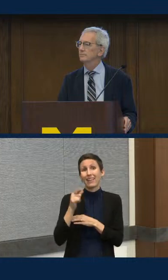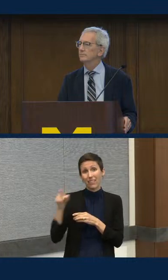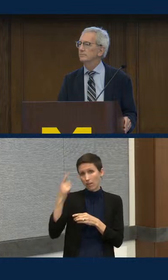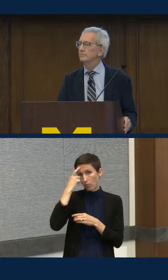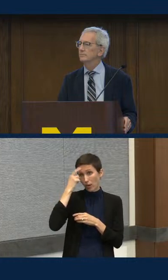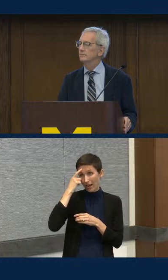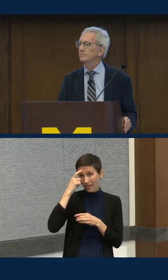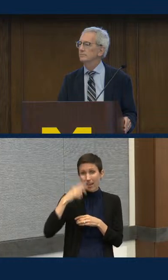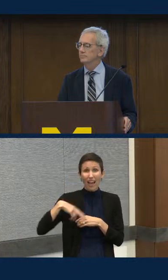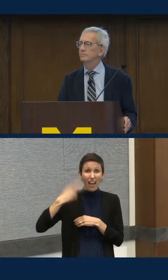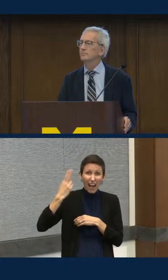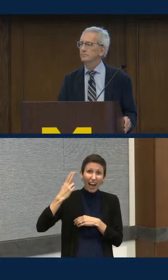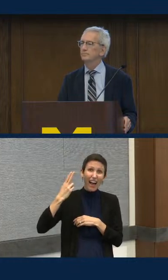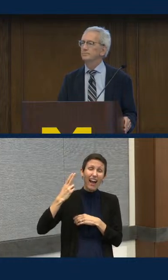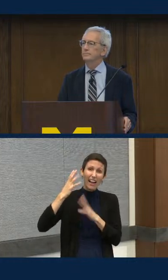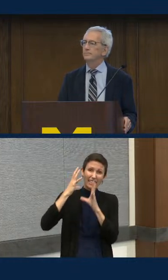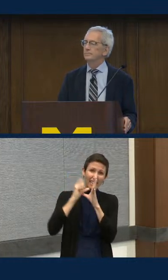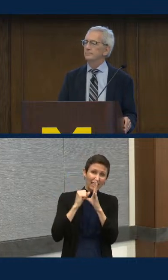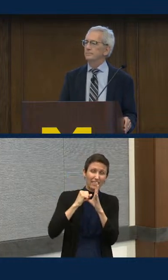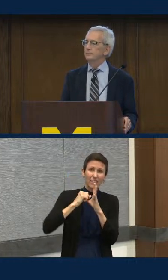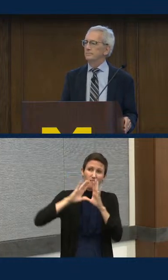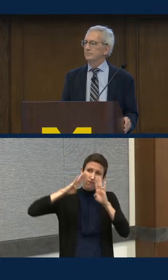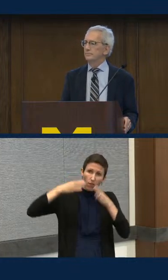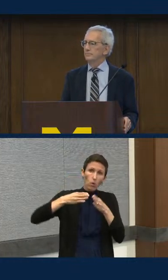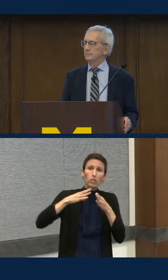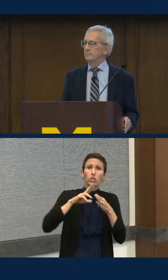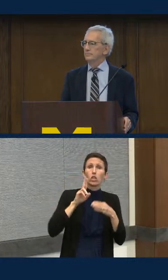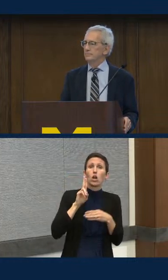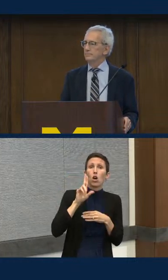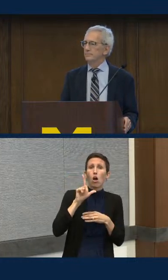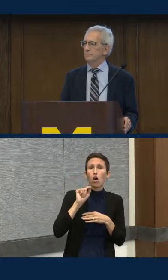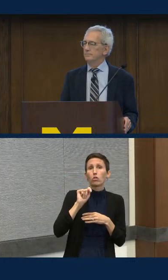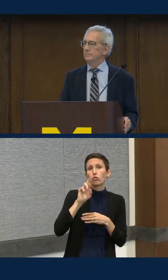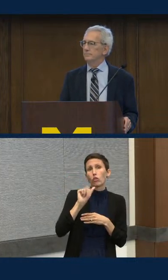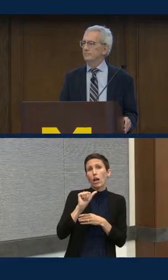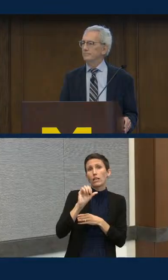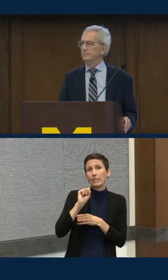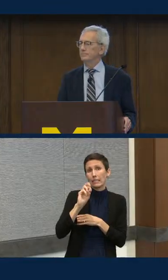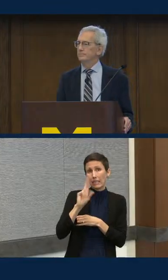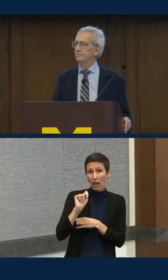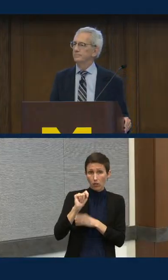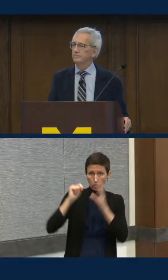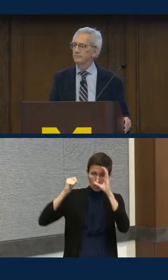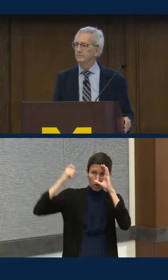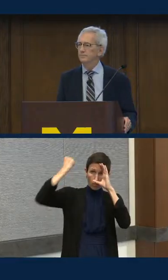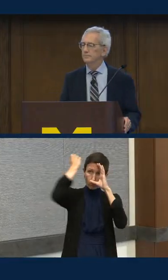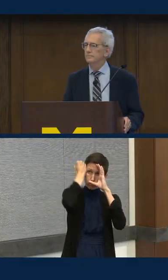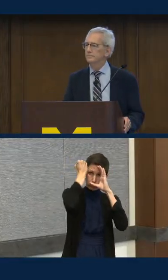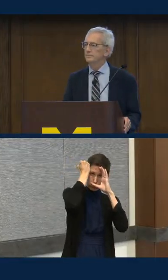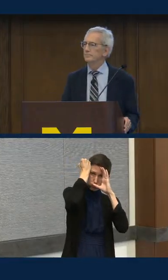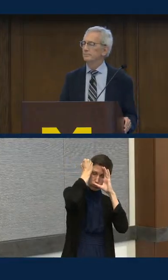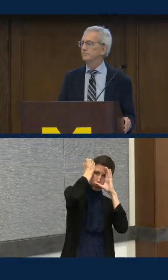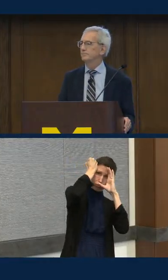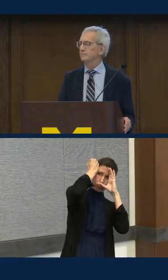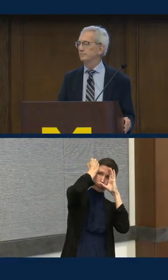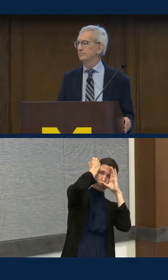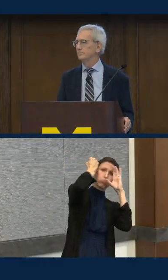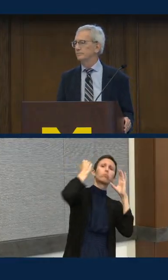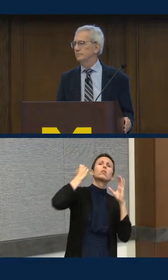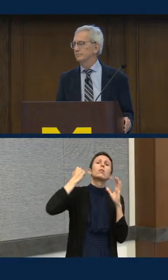intensity focused ultrasound to